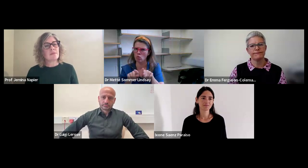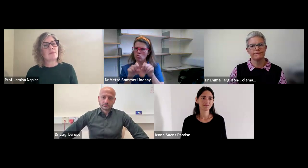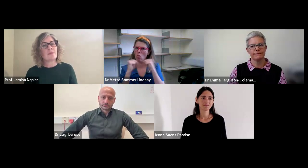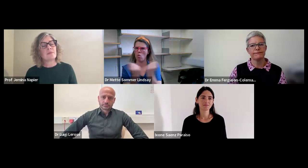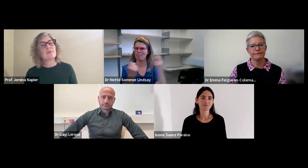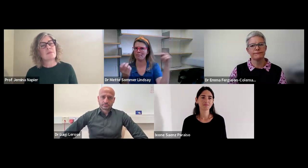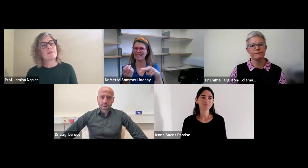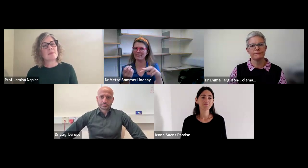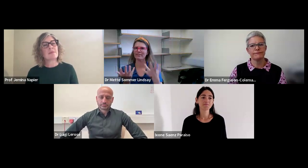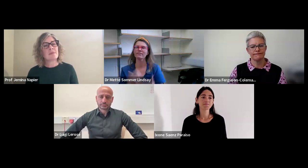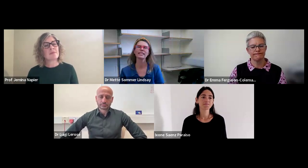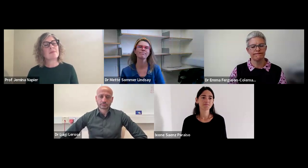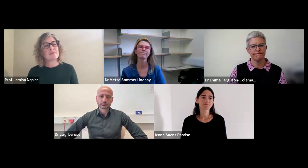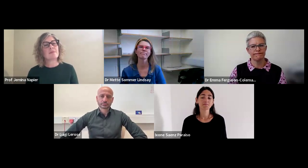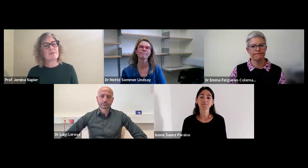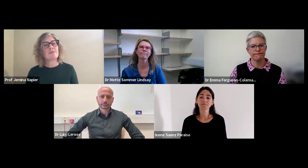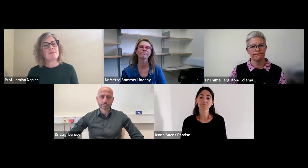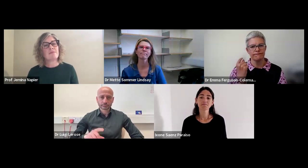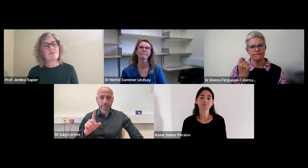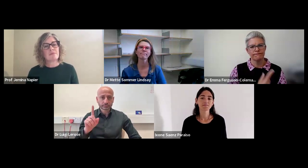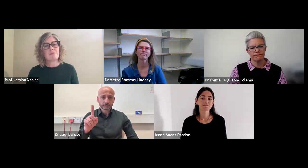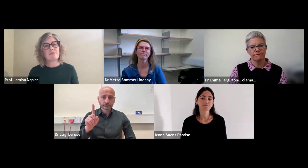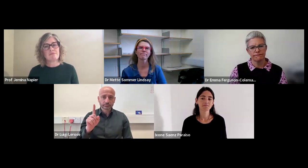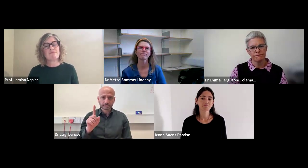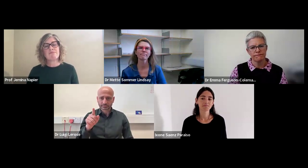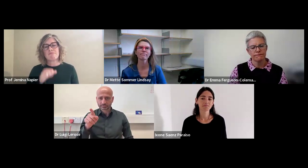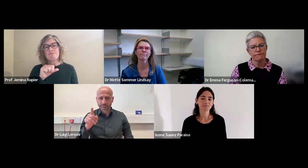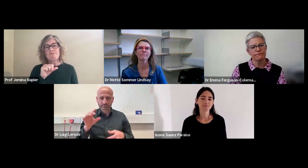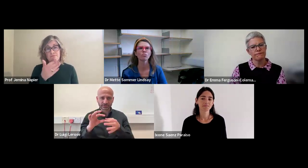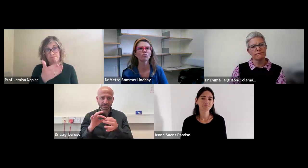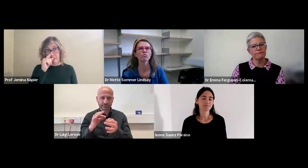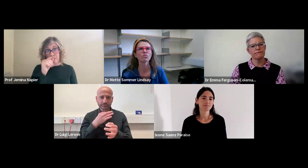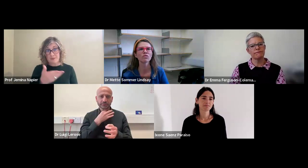and we need to see a promotion of of death studies as an equal discipline.